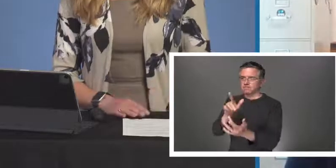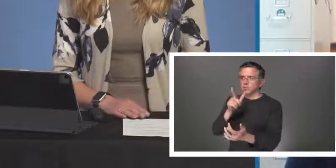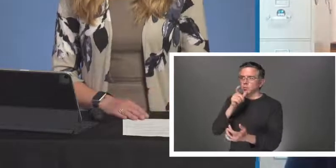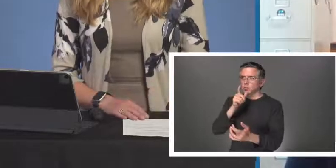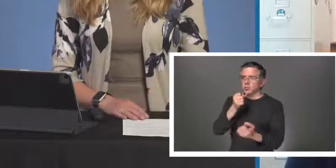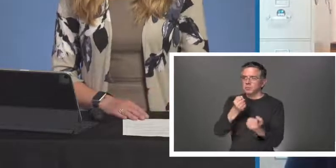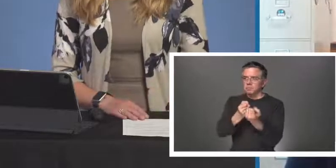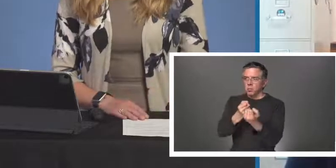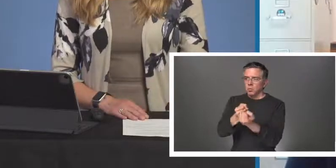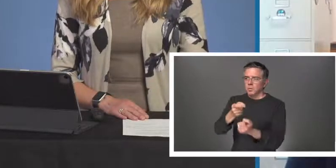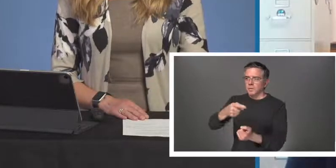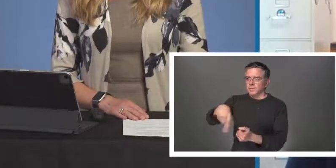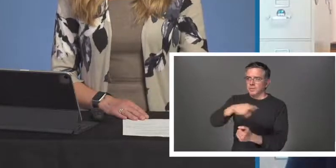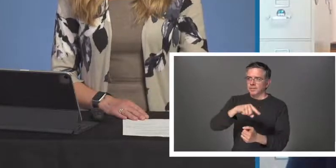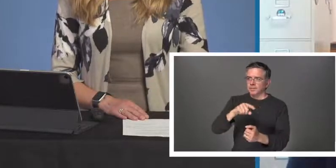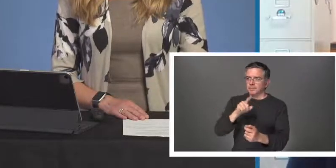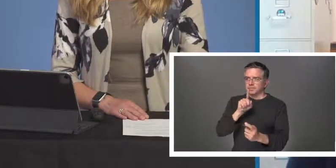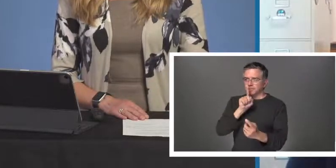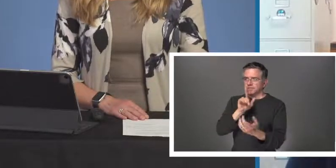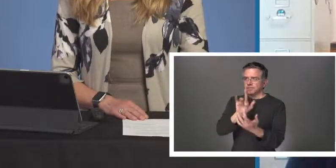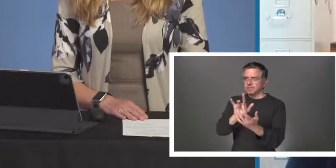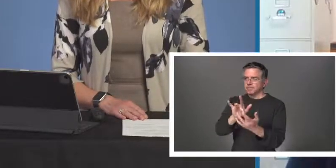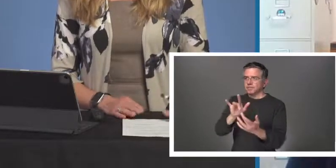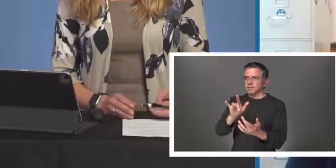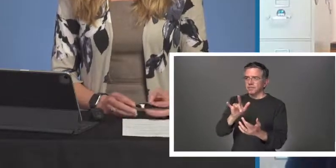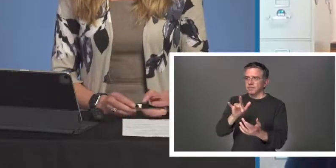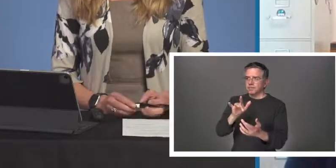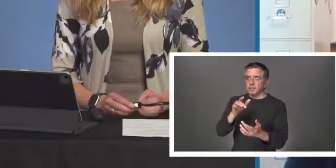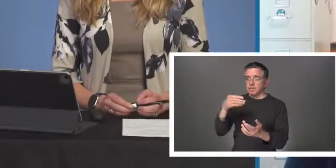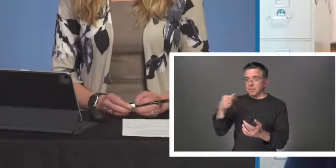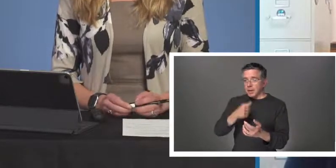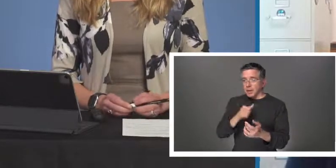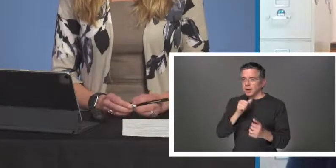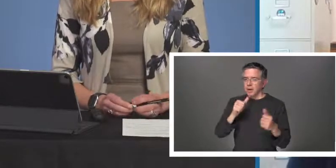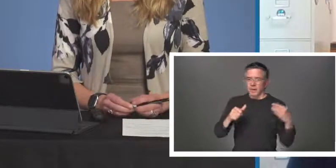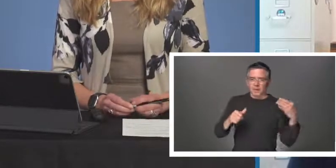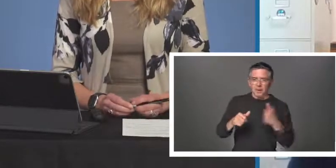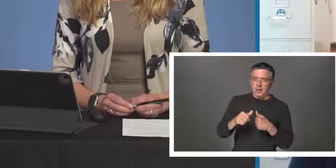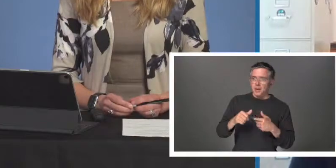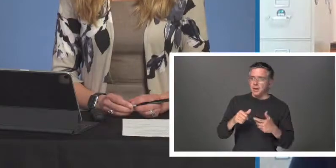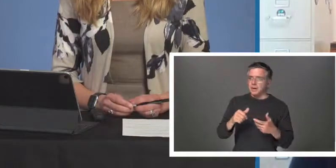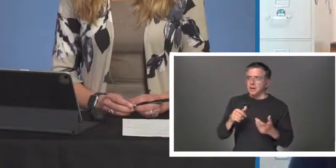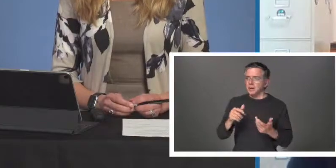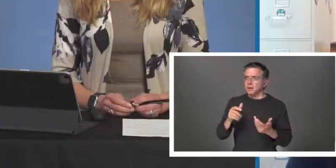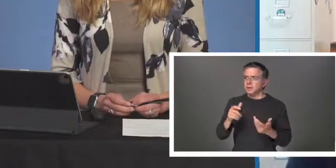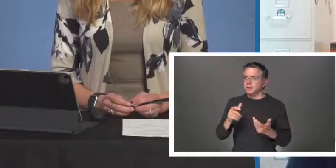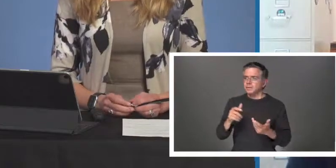and in some cases unpaid family caregivers as well, who are part of our Family Caregiver Support program.